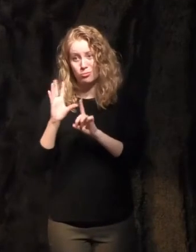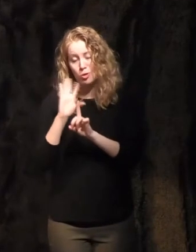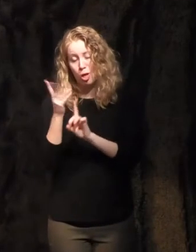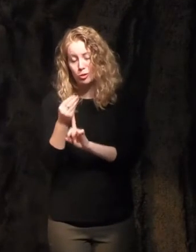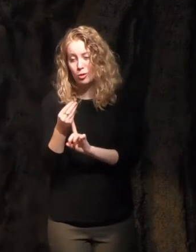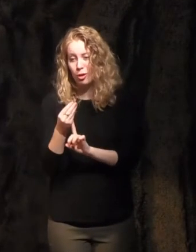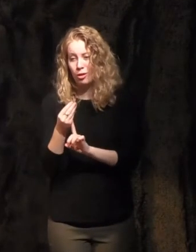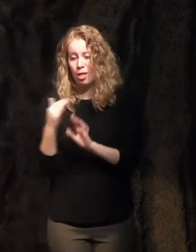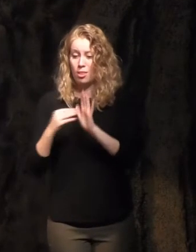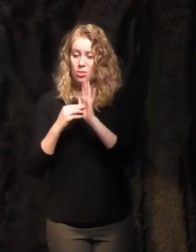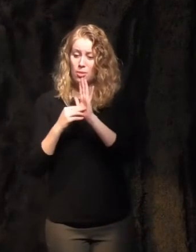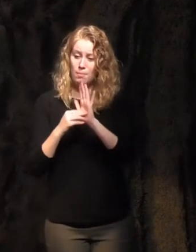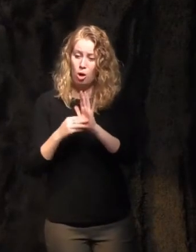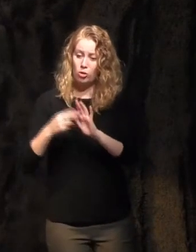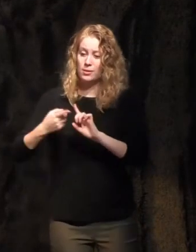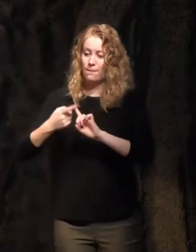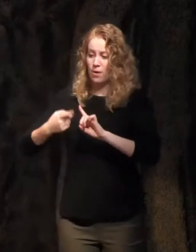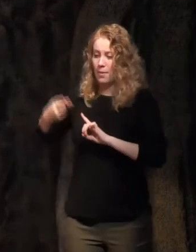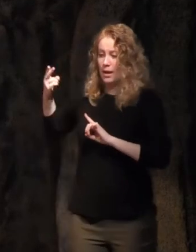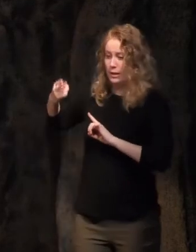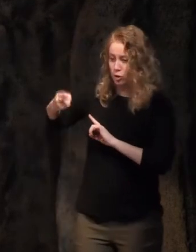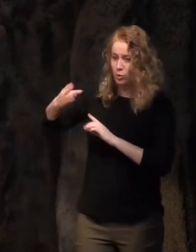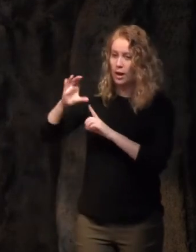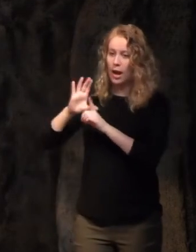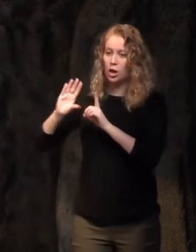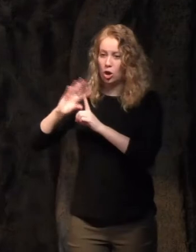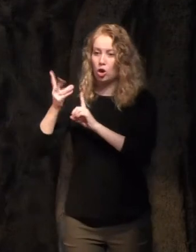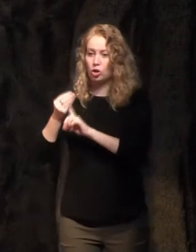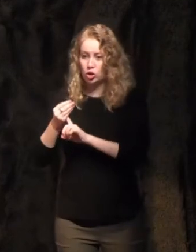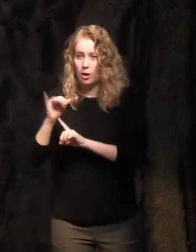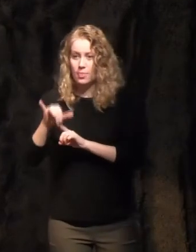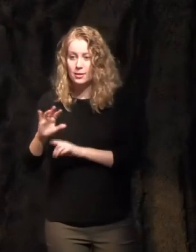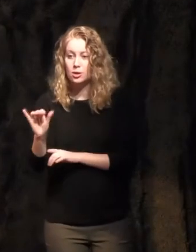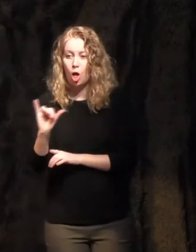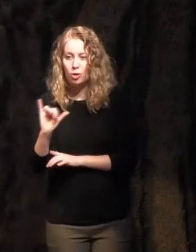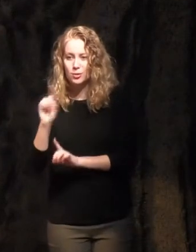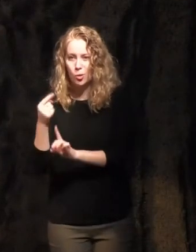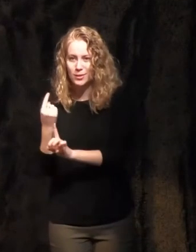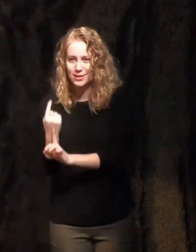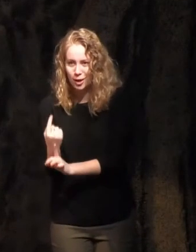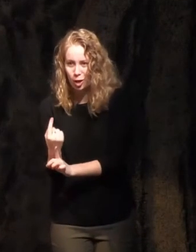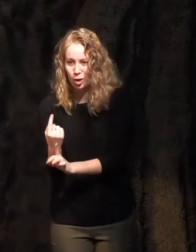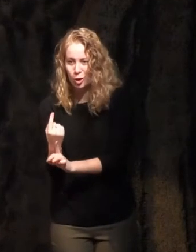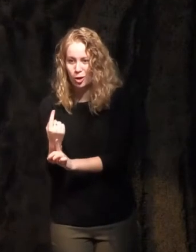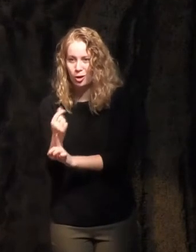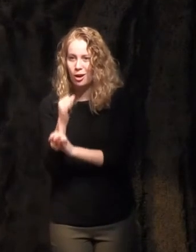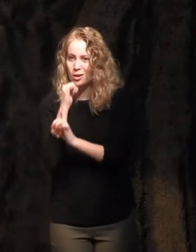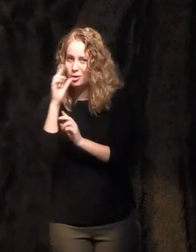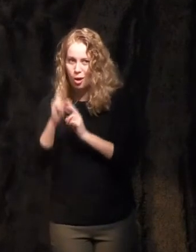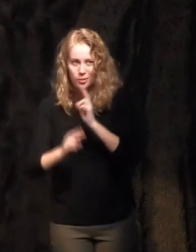It is a model that emerges from a history and culture that is also singular, not universal.